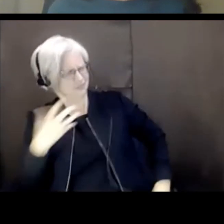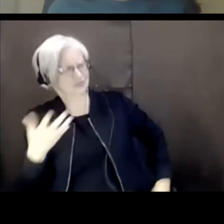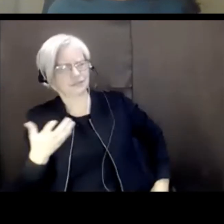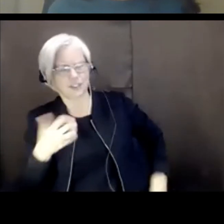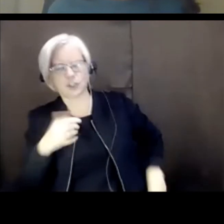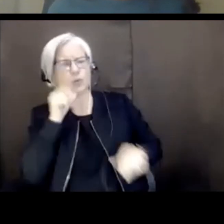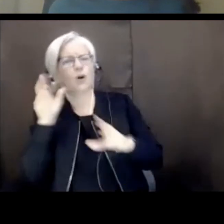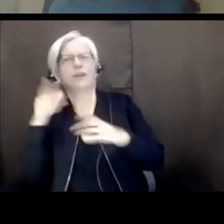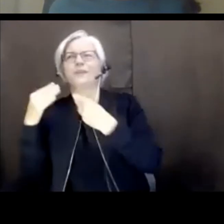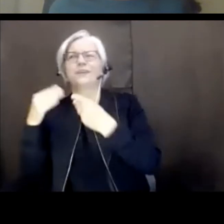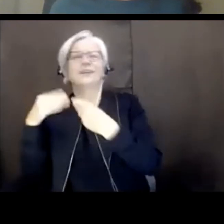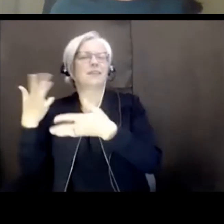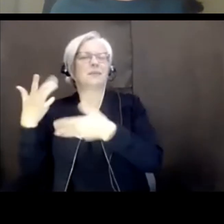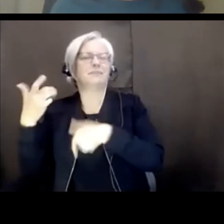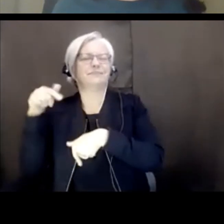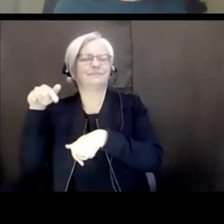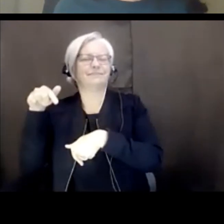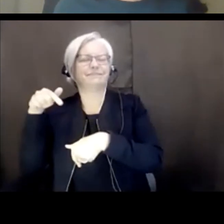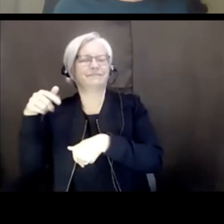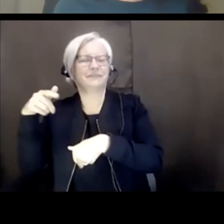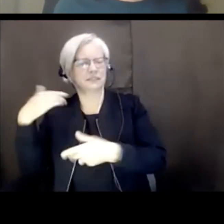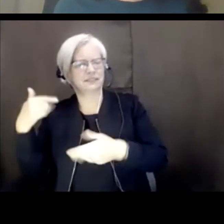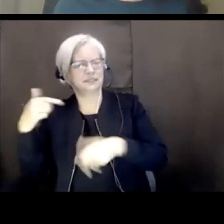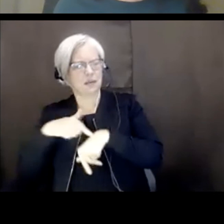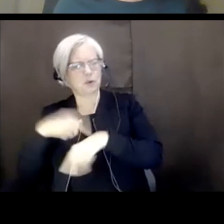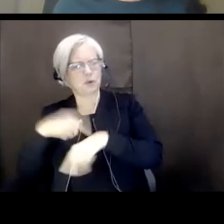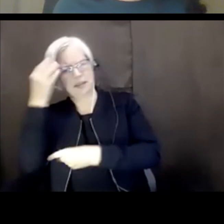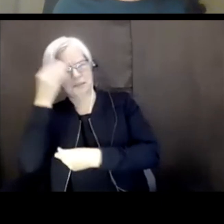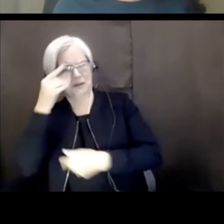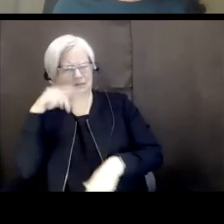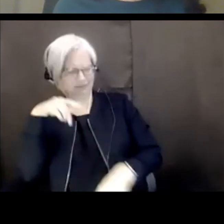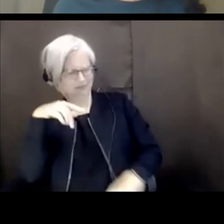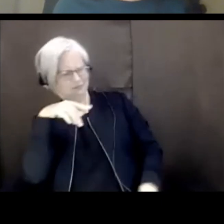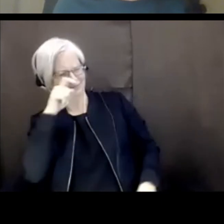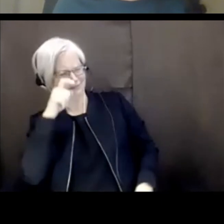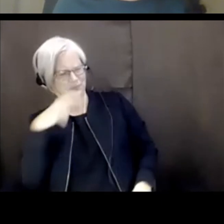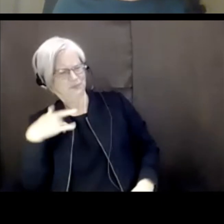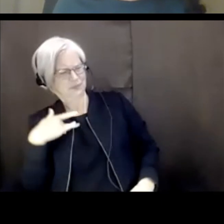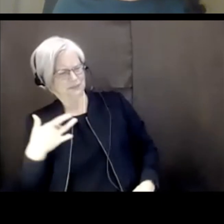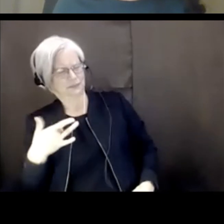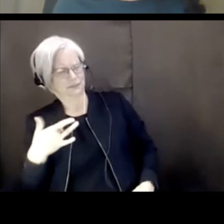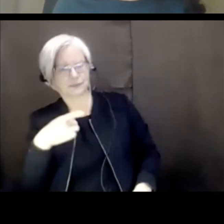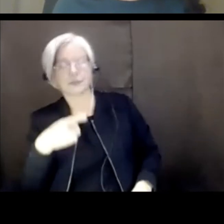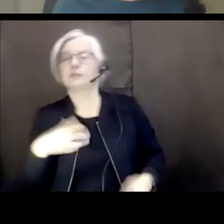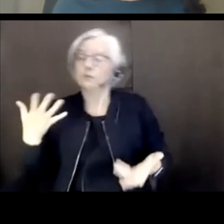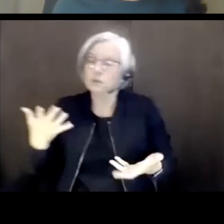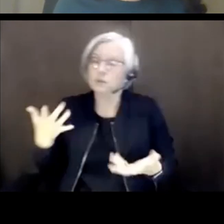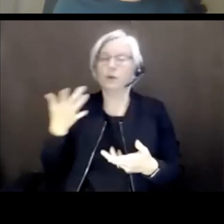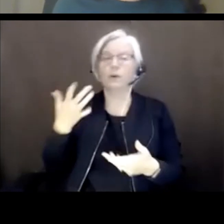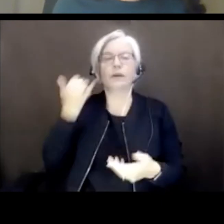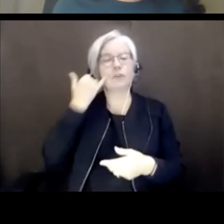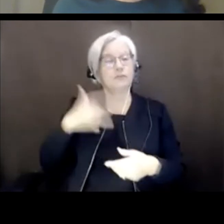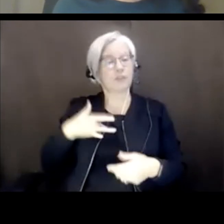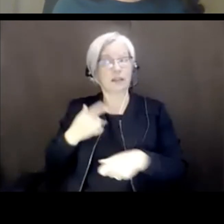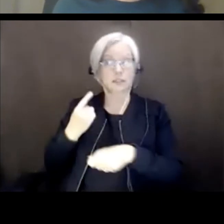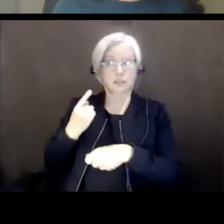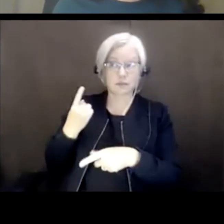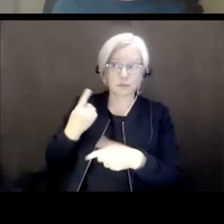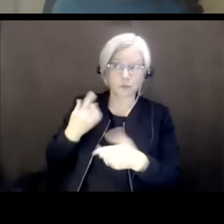SO SOMETIMES WHEN IT MAY BE APPROPRIATE TO DISCLOSE YOUR NEED FOR ACCOMMODATION IS BEFORE AN